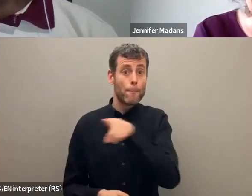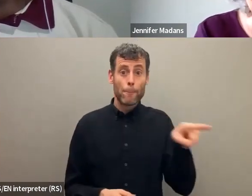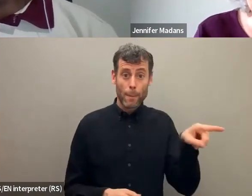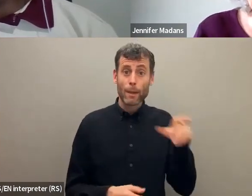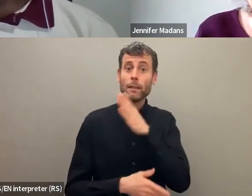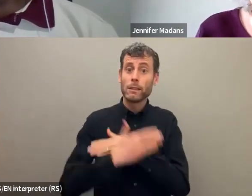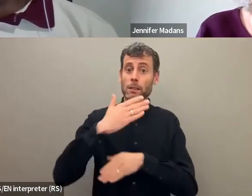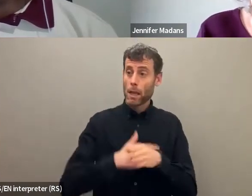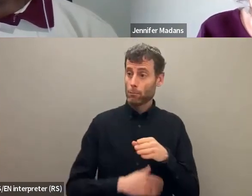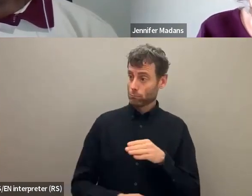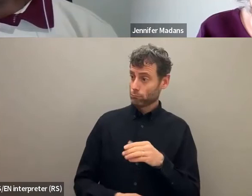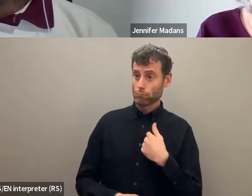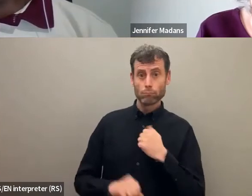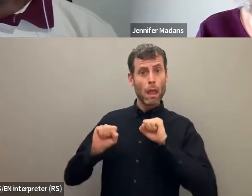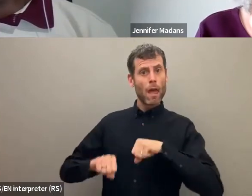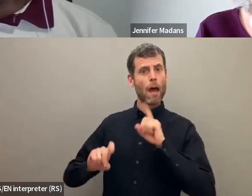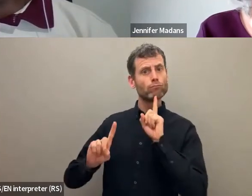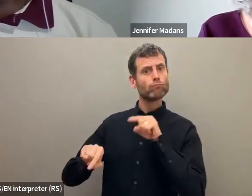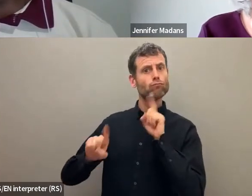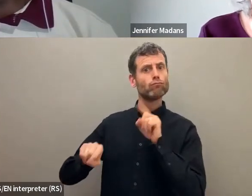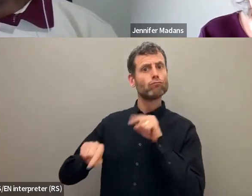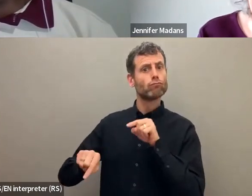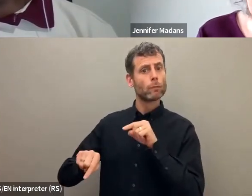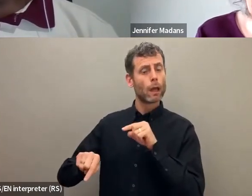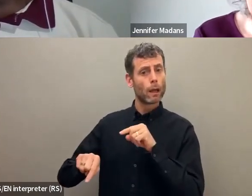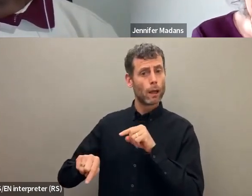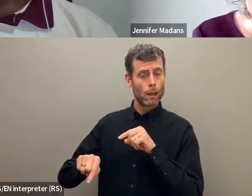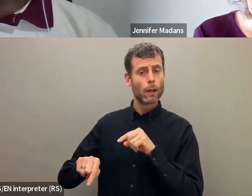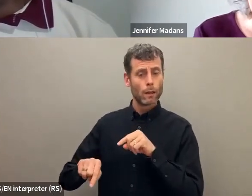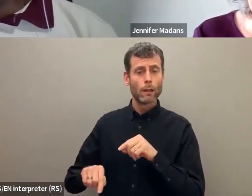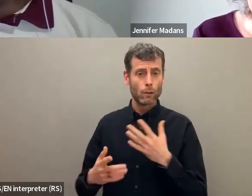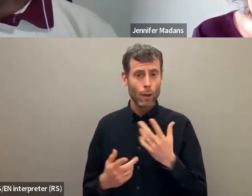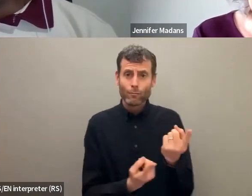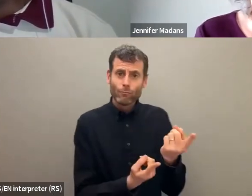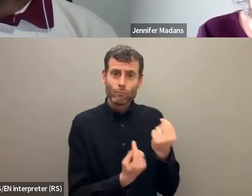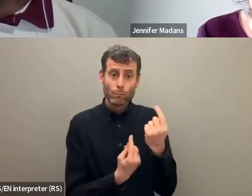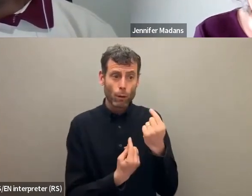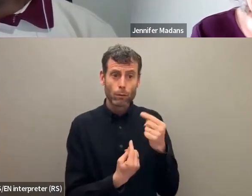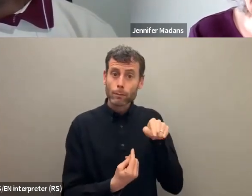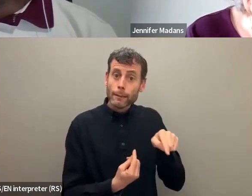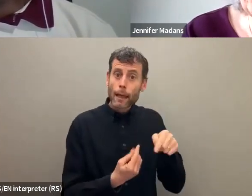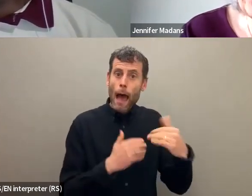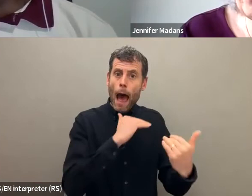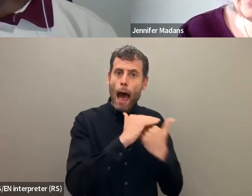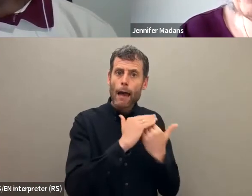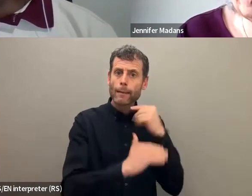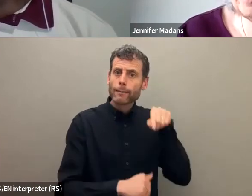Jennifer Madans: It is also then possible to desegregate data and compare characteristics of the population with disabilities to the population without.